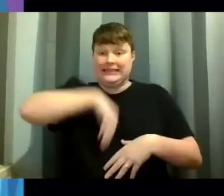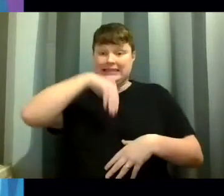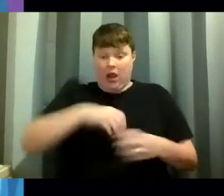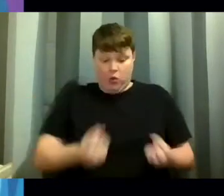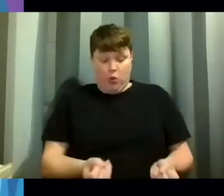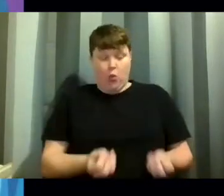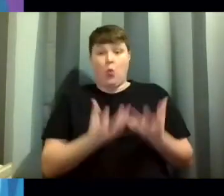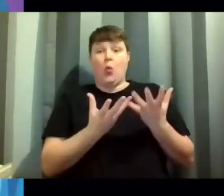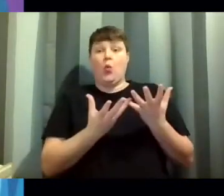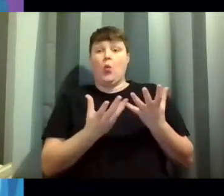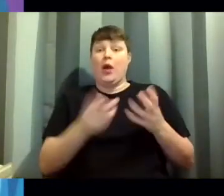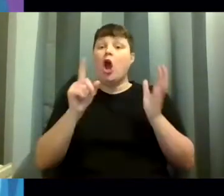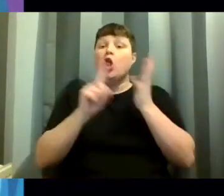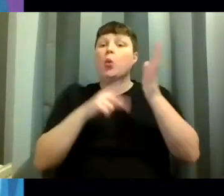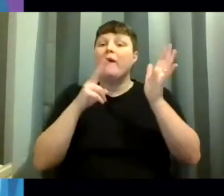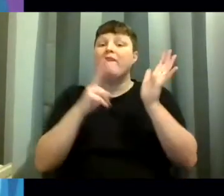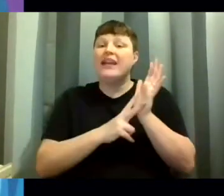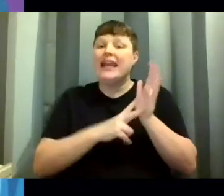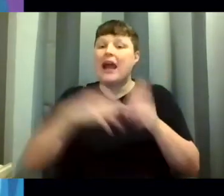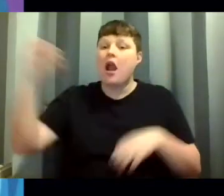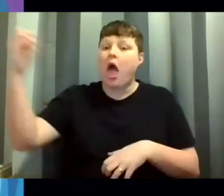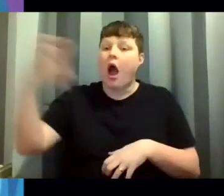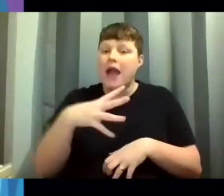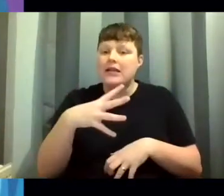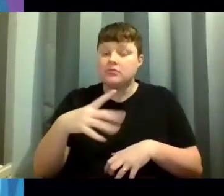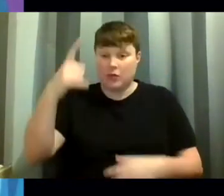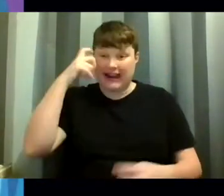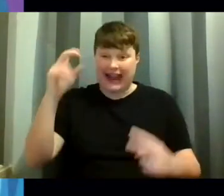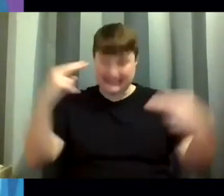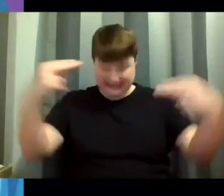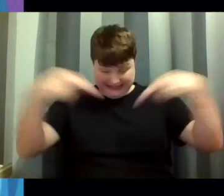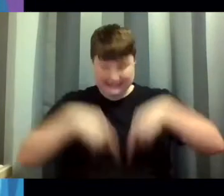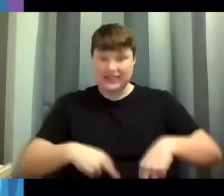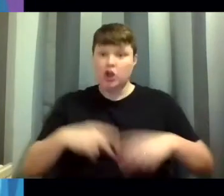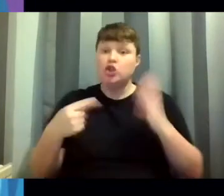with a UV light and then we can therefore see where the tumour glows and the tumour